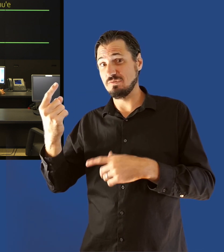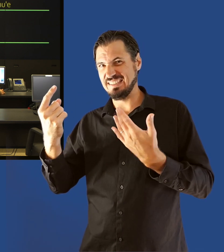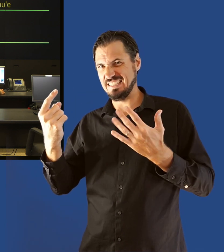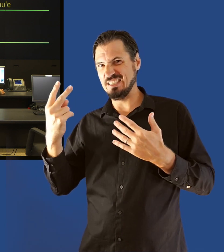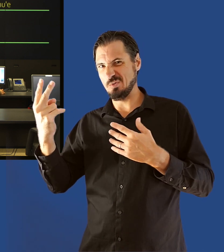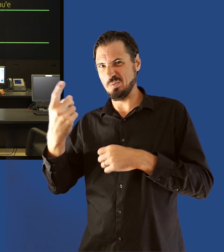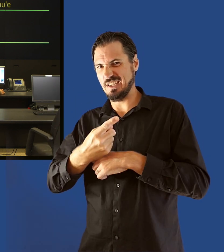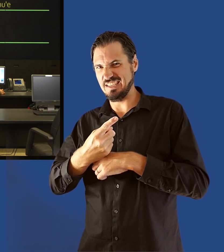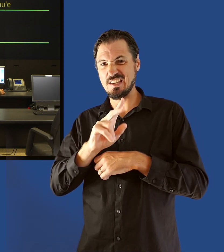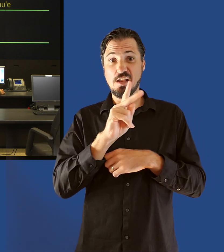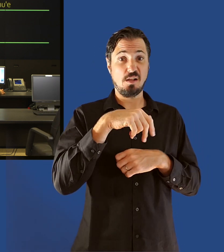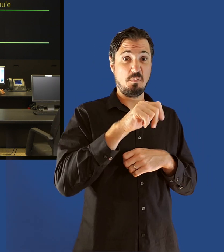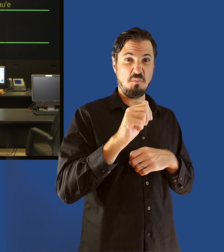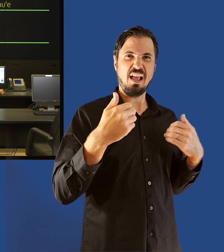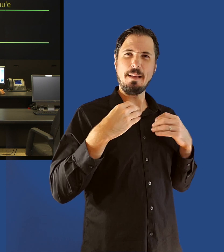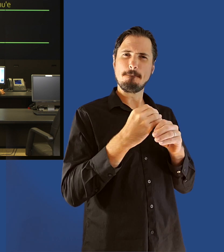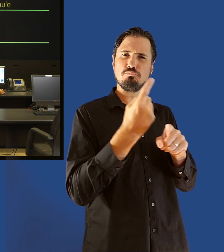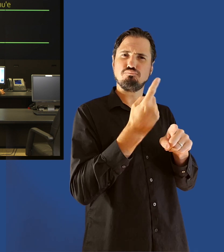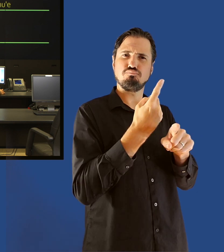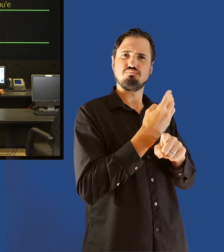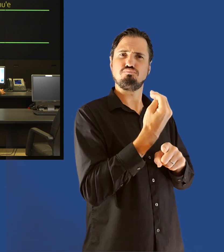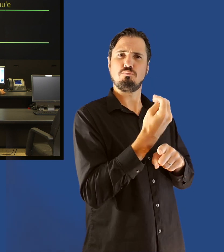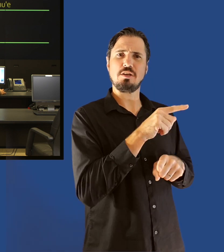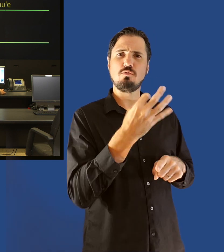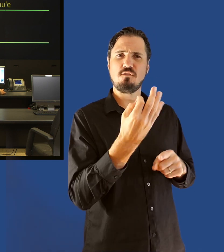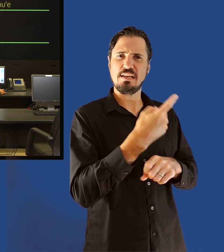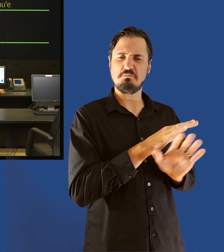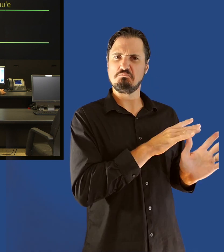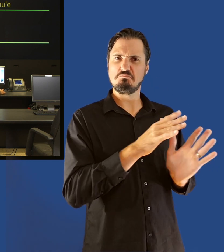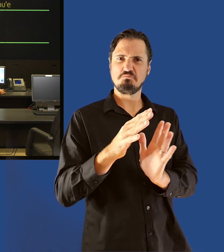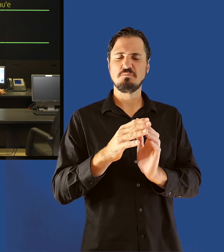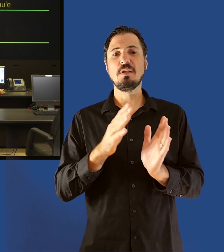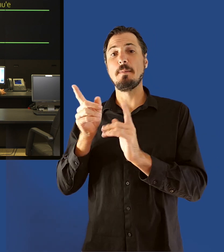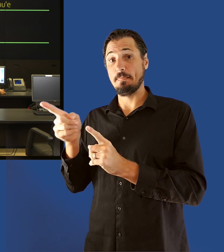Again, those two events will be held at Anaina Hou in Kīlauea.